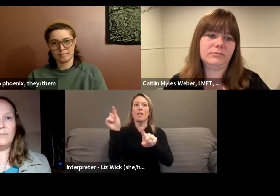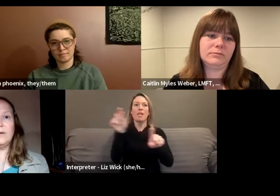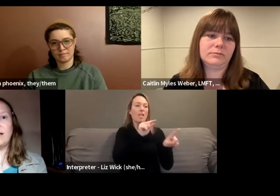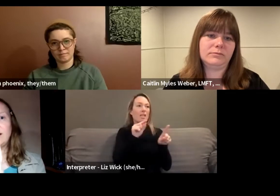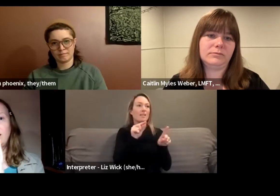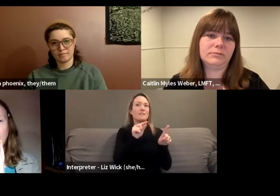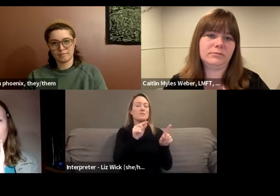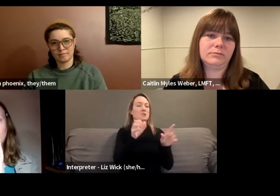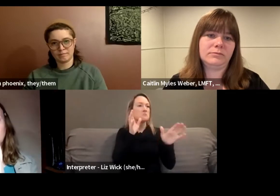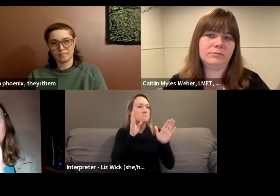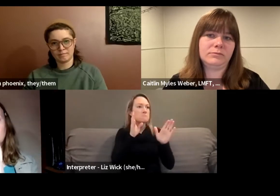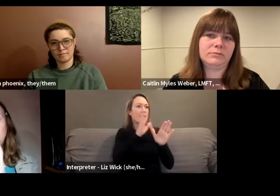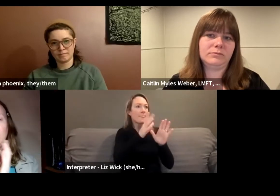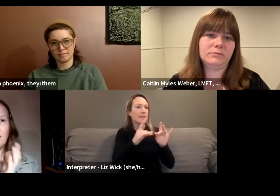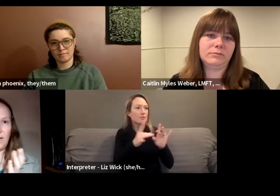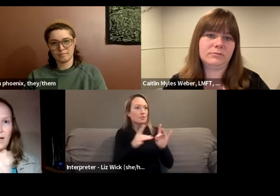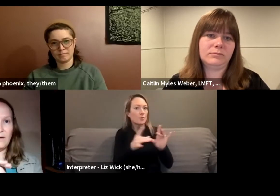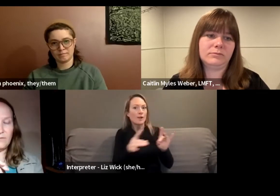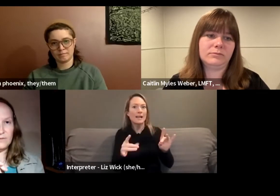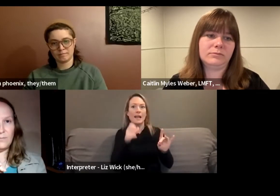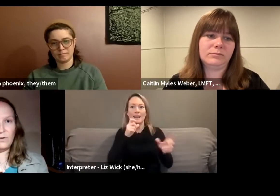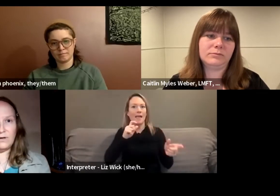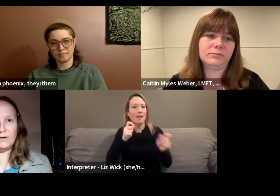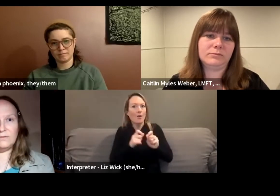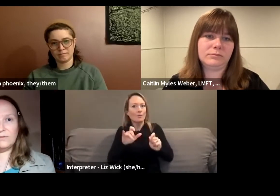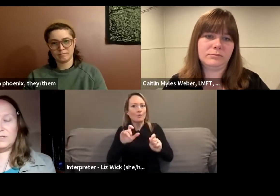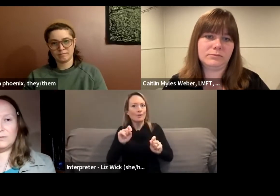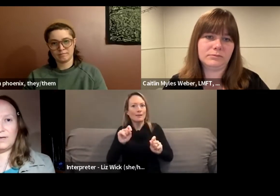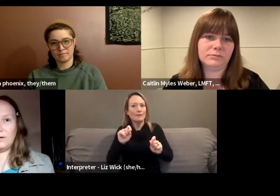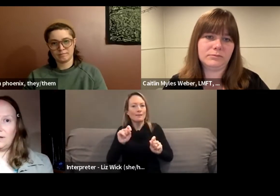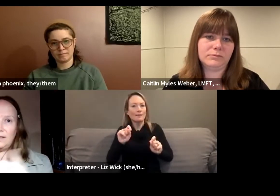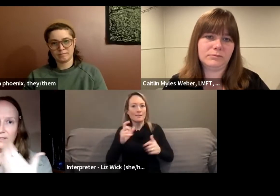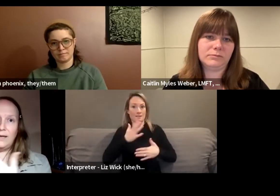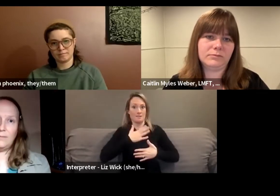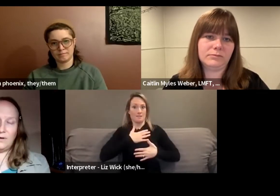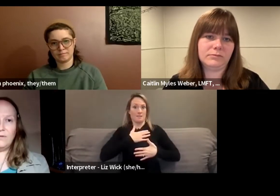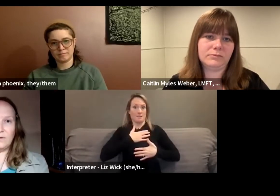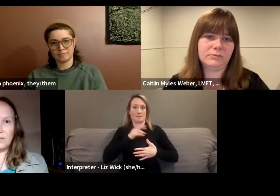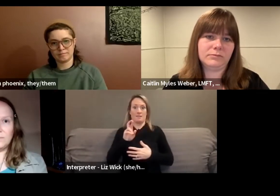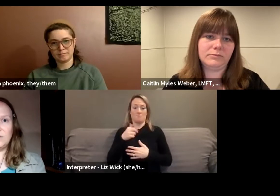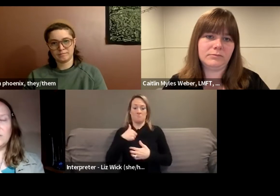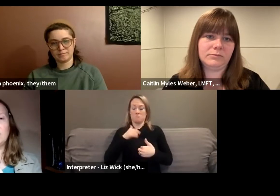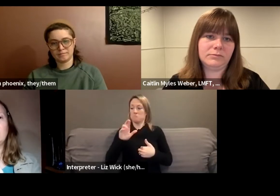I mean I can't speak on behalf of someone of a racial minority 'cause I am of the racial majority,